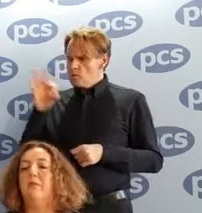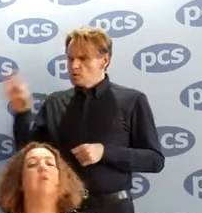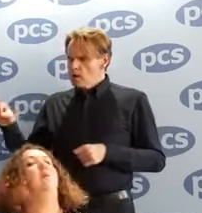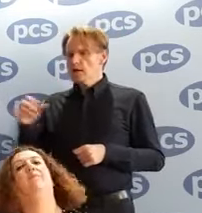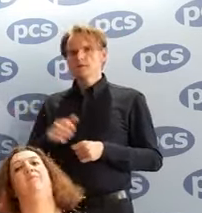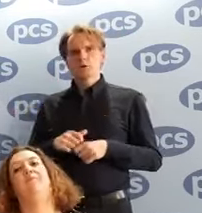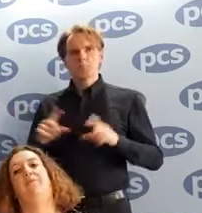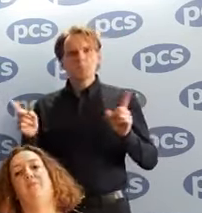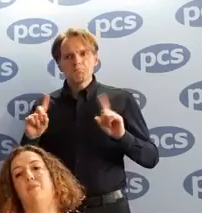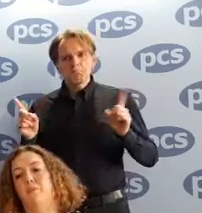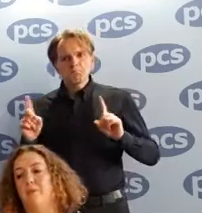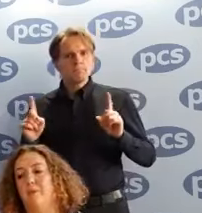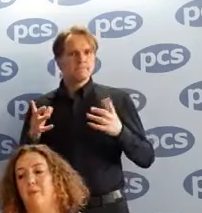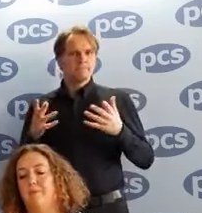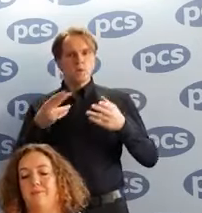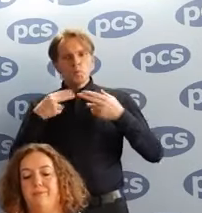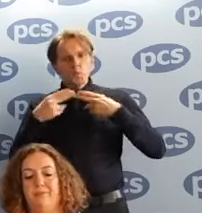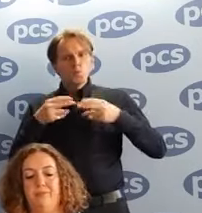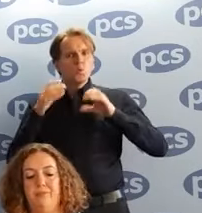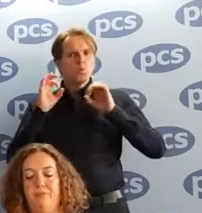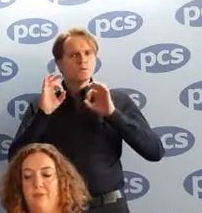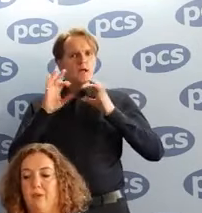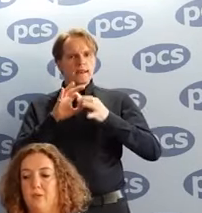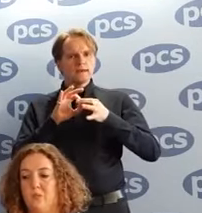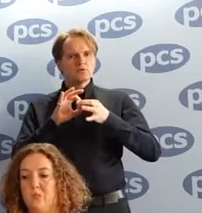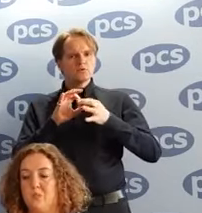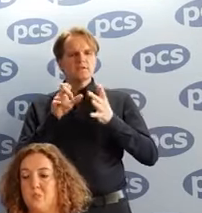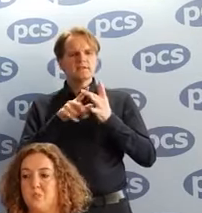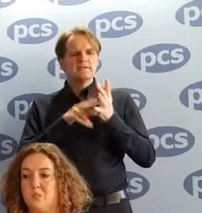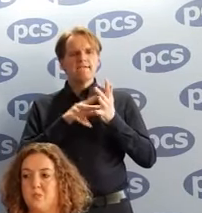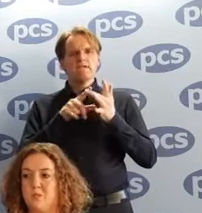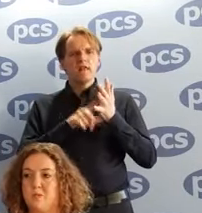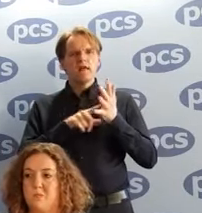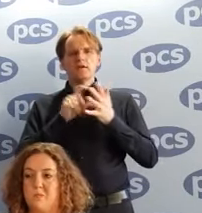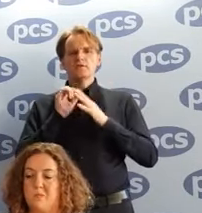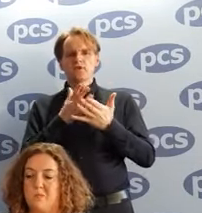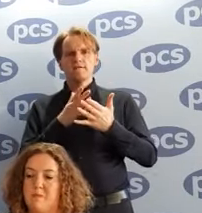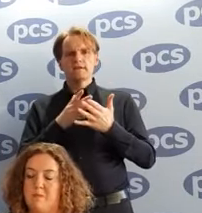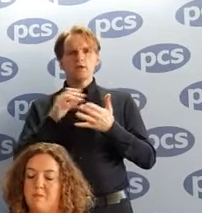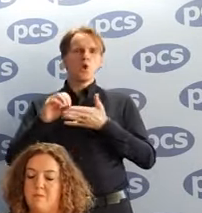give us an update on the negotiations on the Civil Service Compensation Scheme